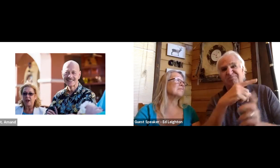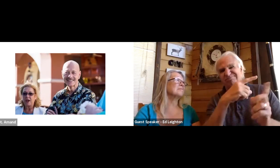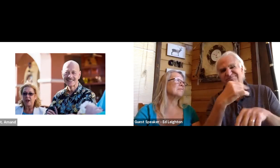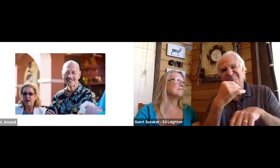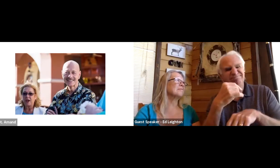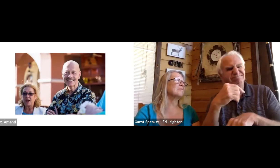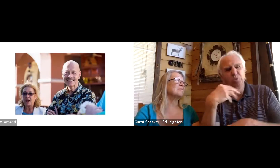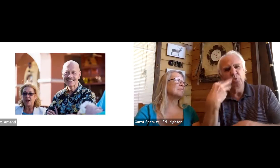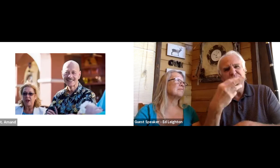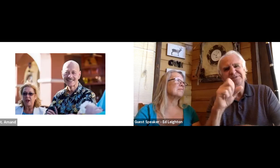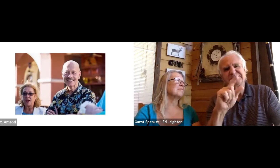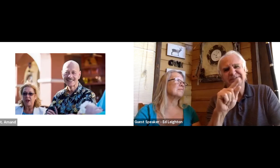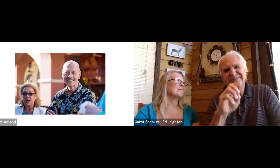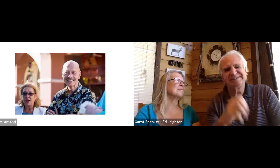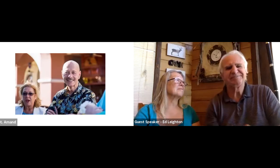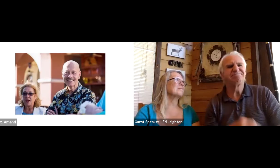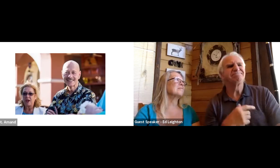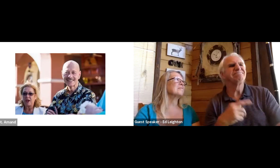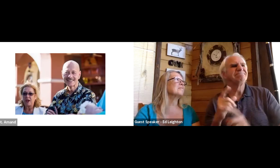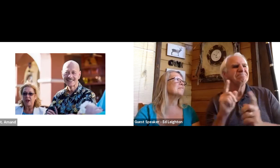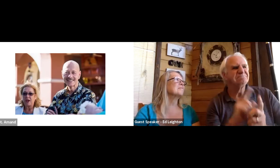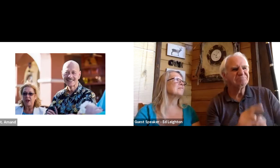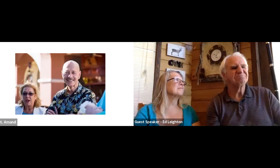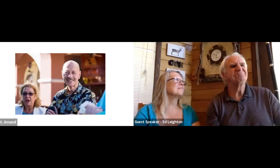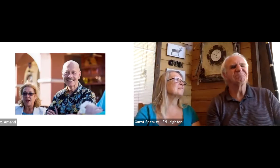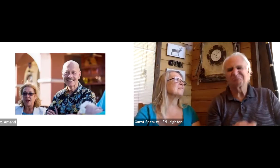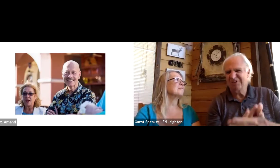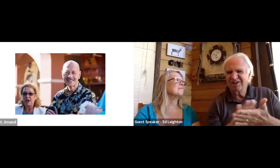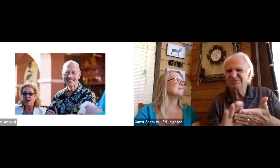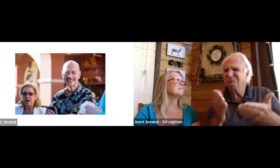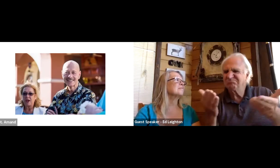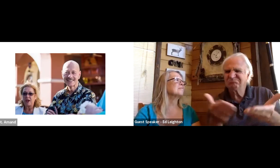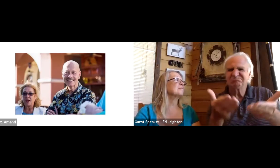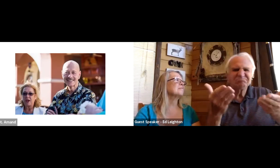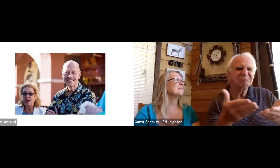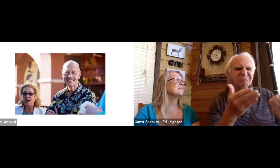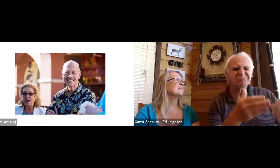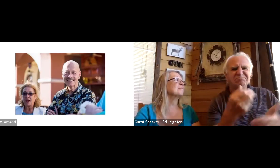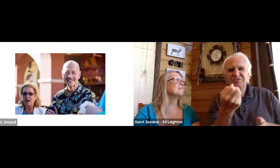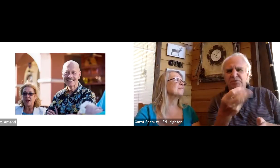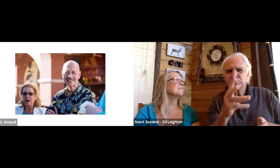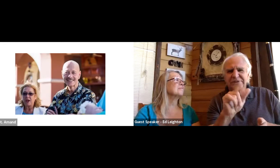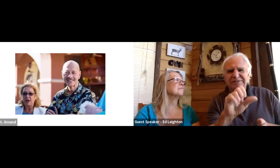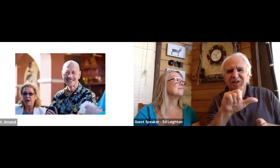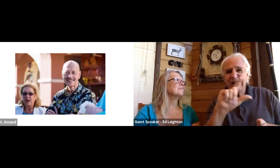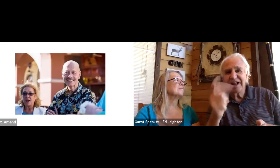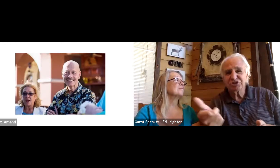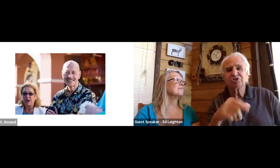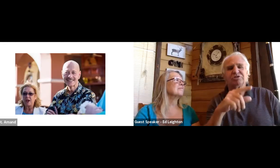I went to meet her parents, and Guy was there in Washington state, also, and I met him in person